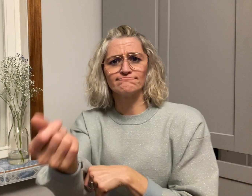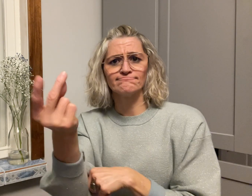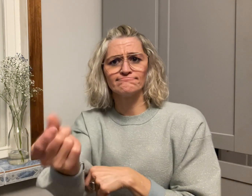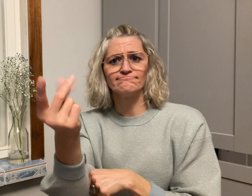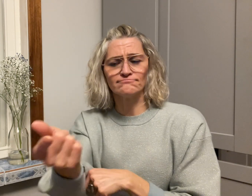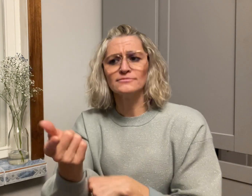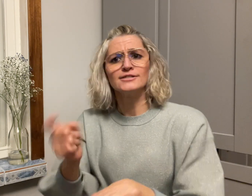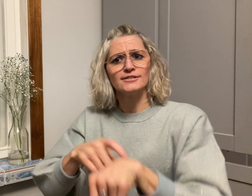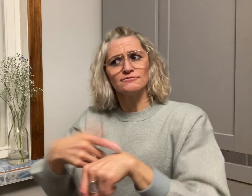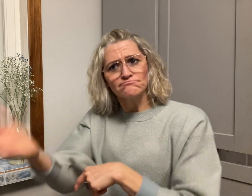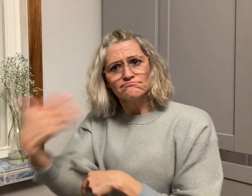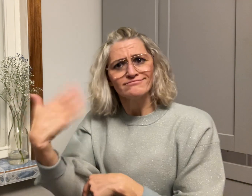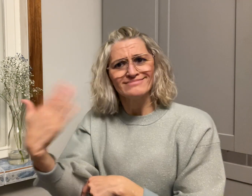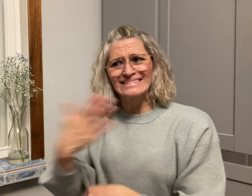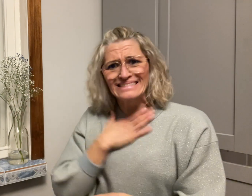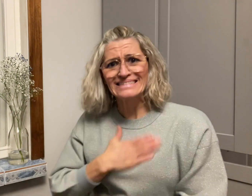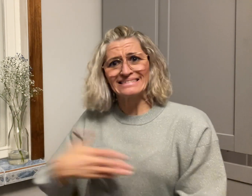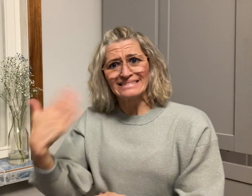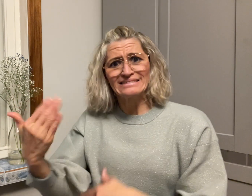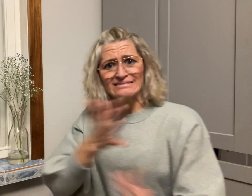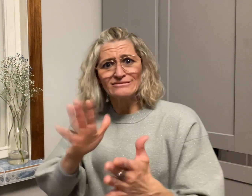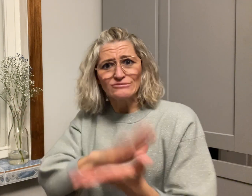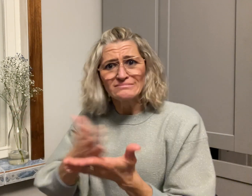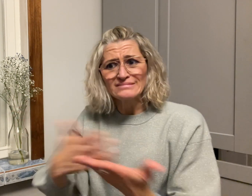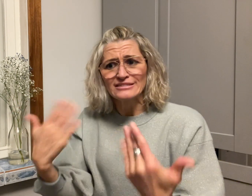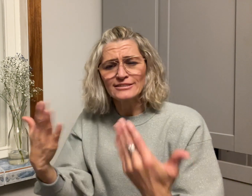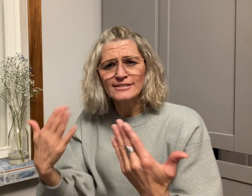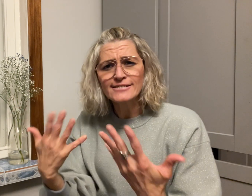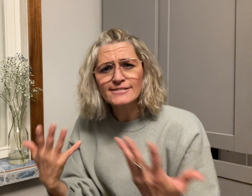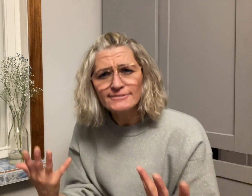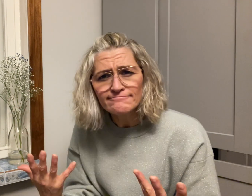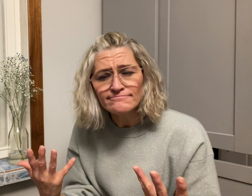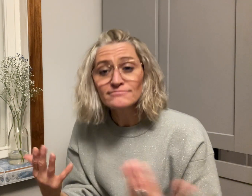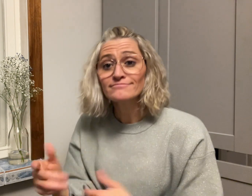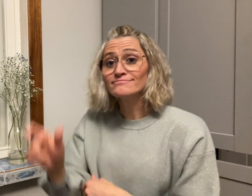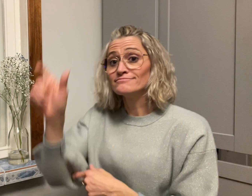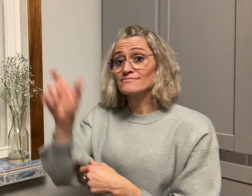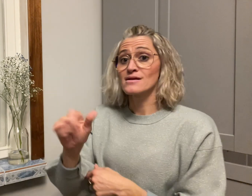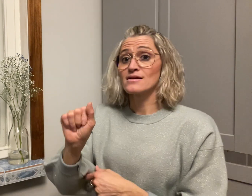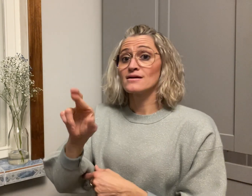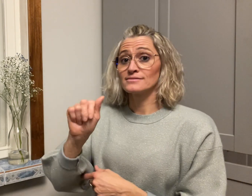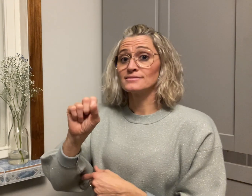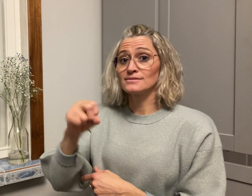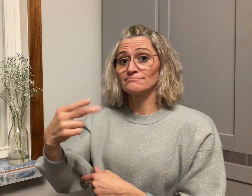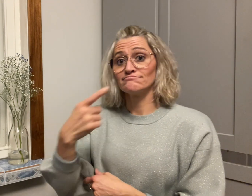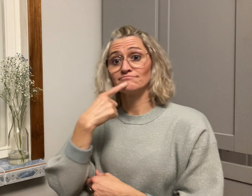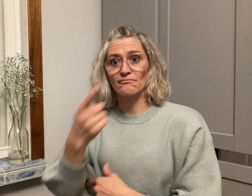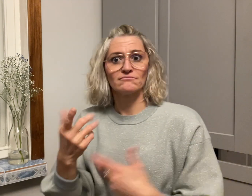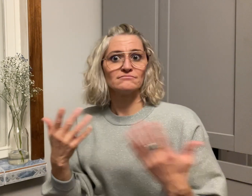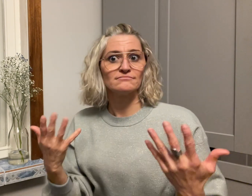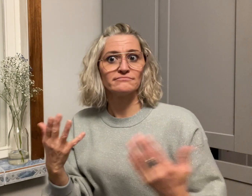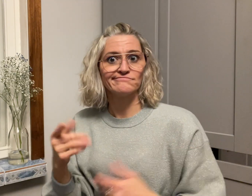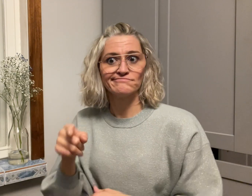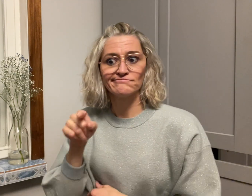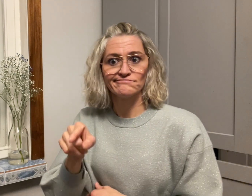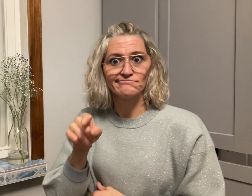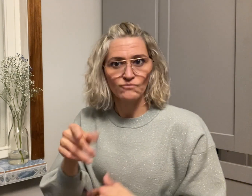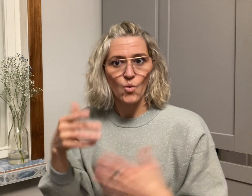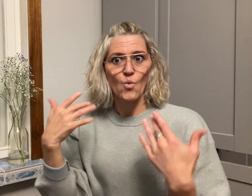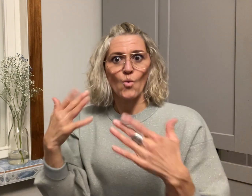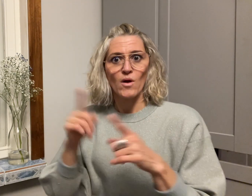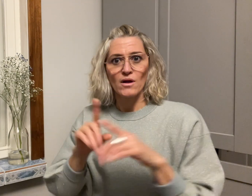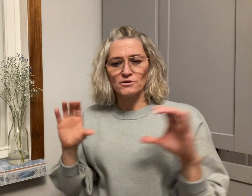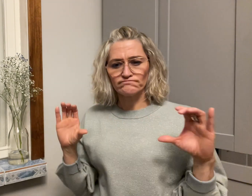high demand. Arash says that this injection of capital